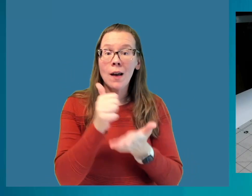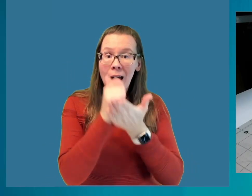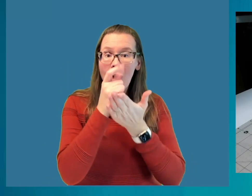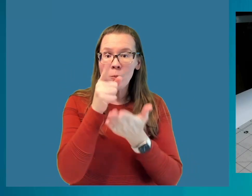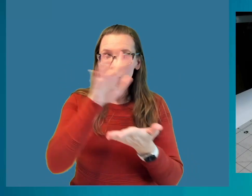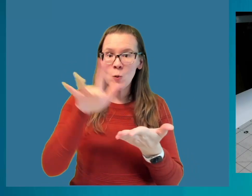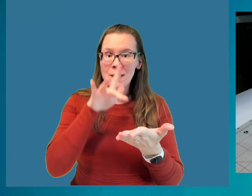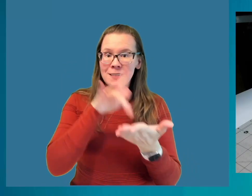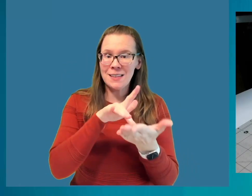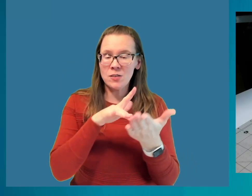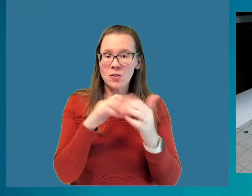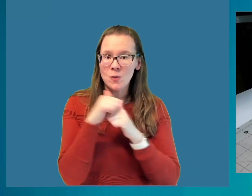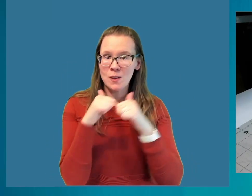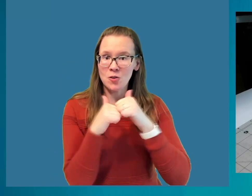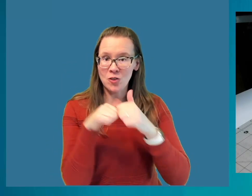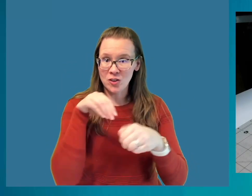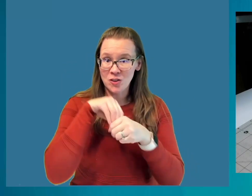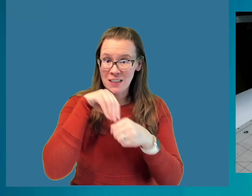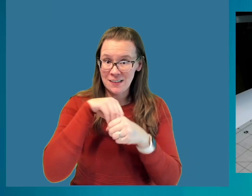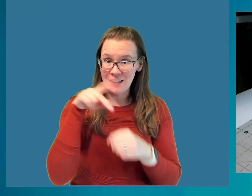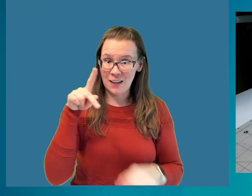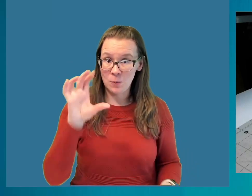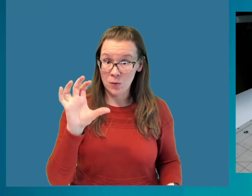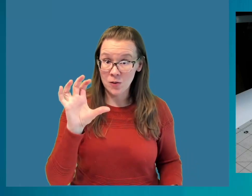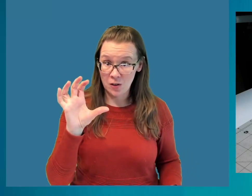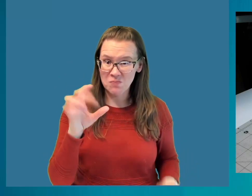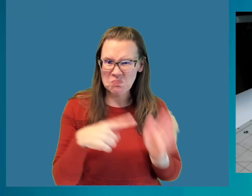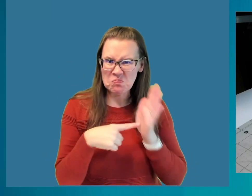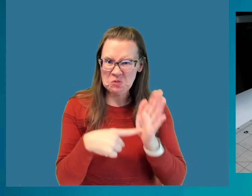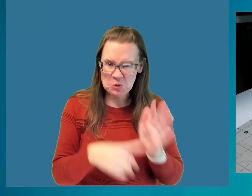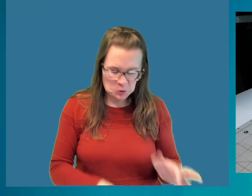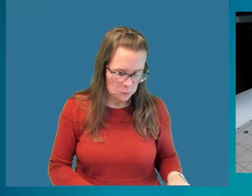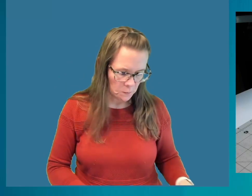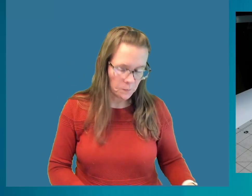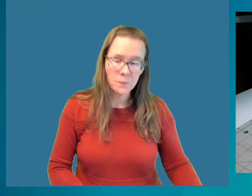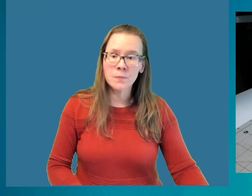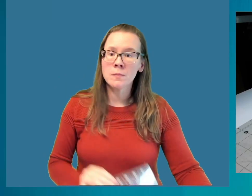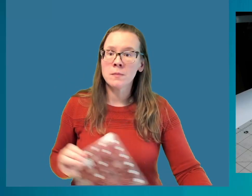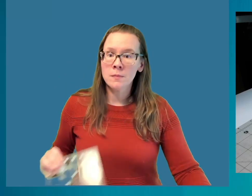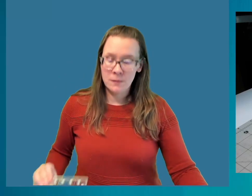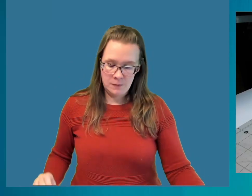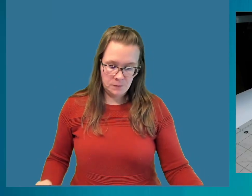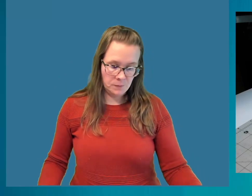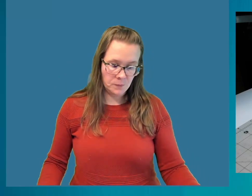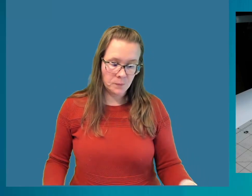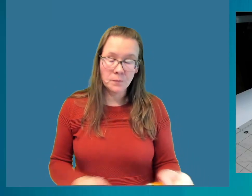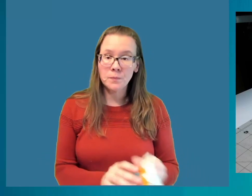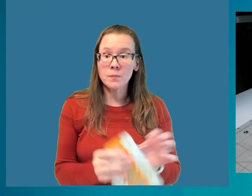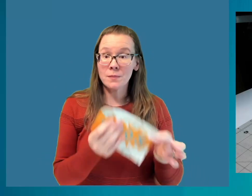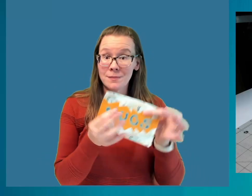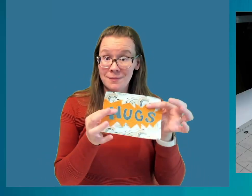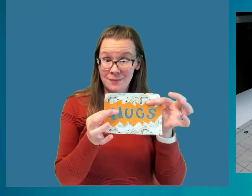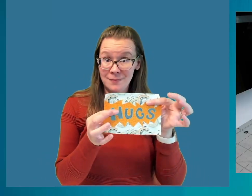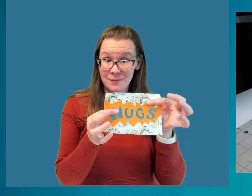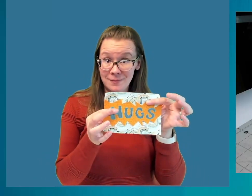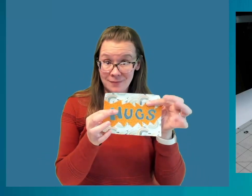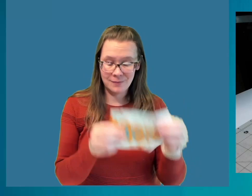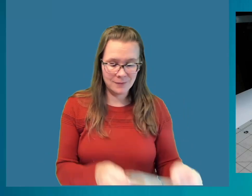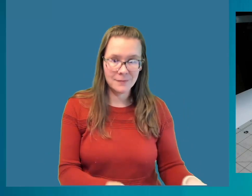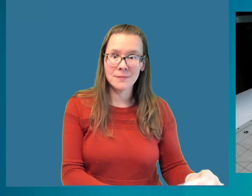because it makes it easier to center the Peltex that I use to add structure to my postcards.